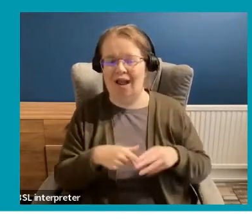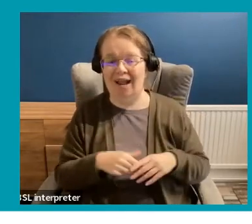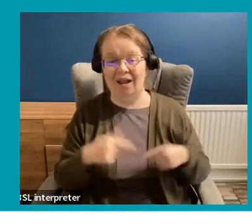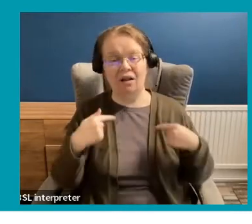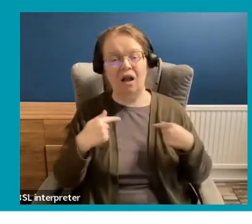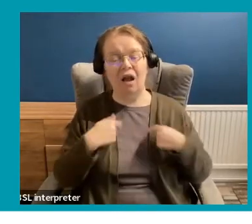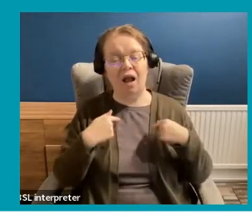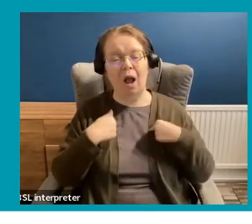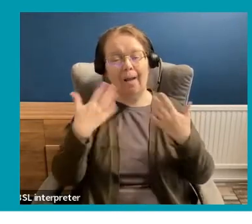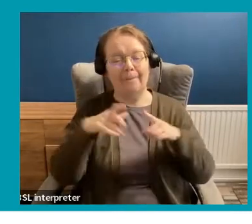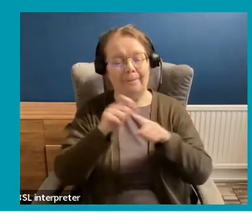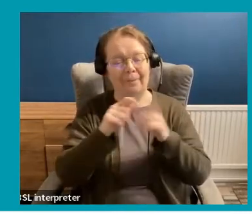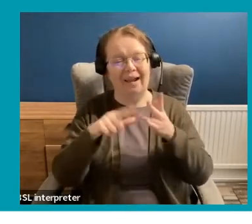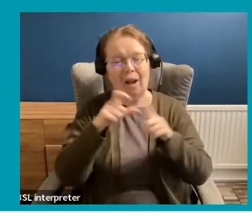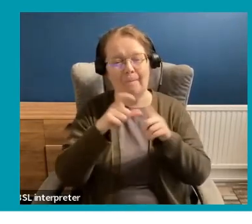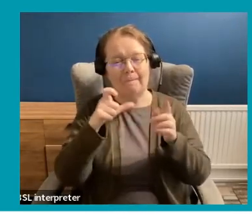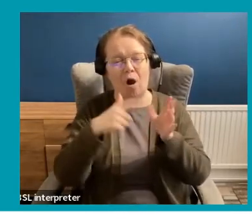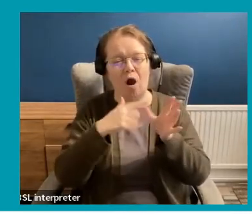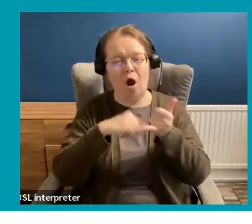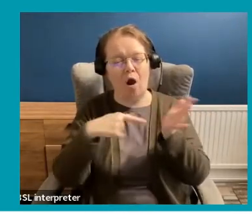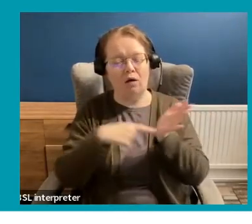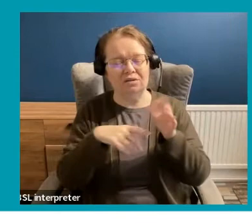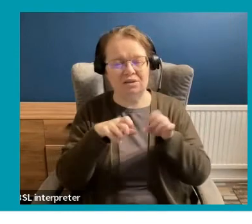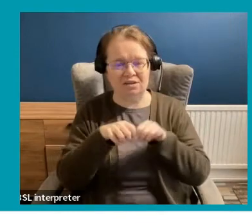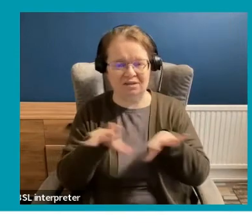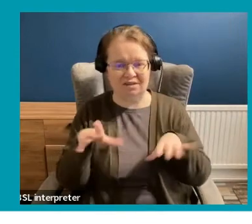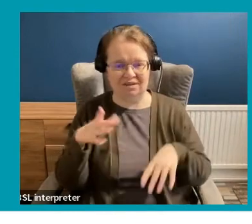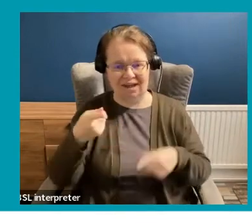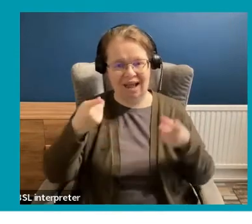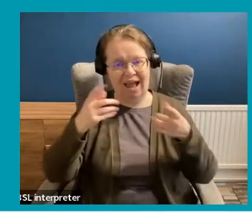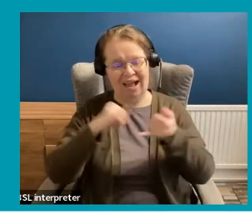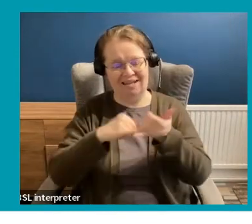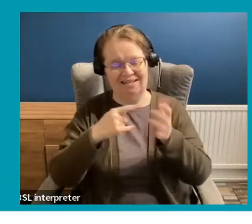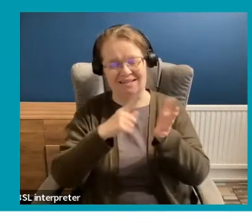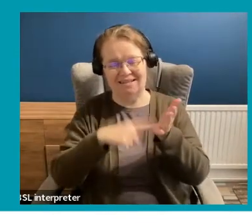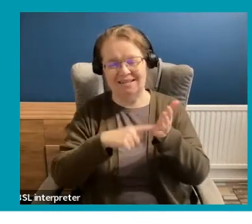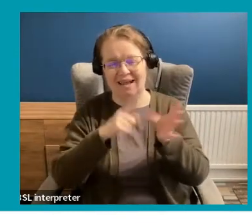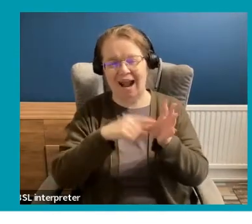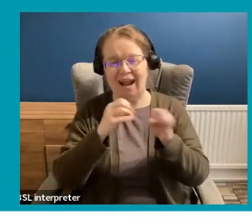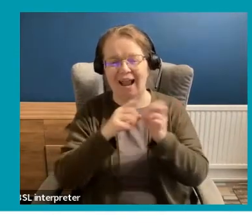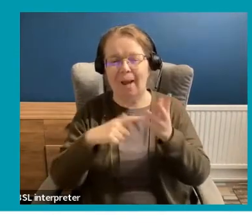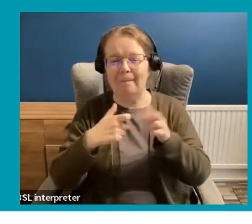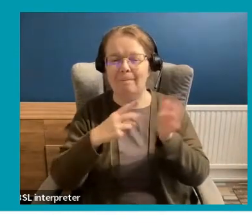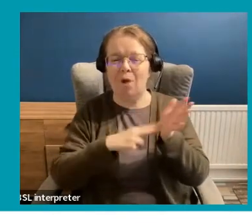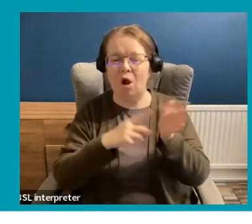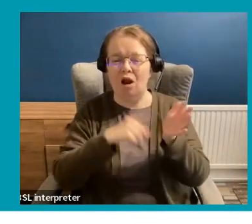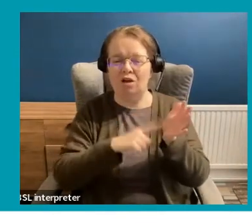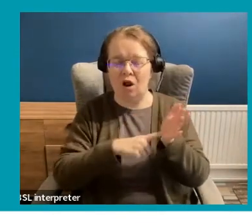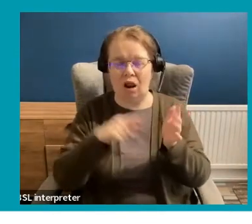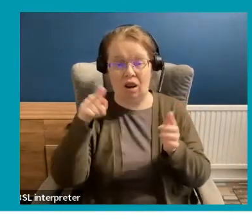interviewed Sally whose head of diversity and inclusion at EY and she called it the rhetoric gap.